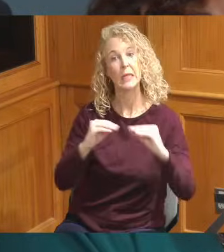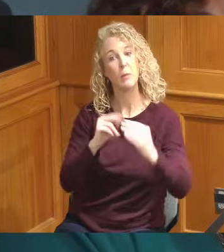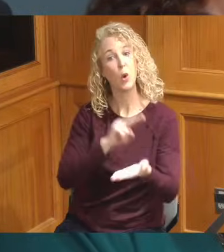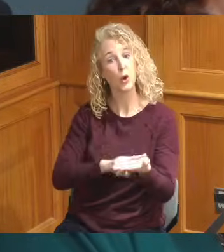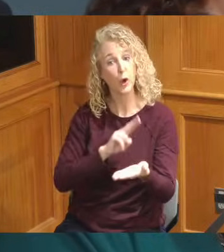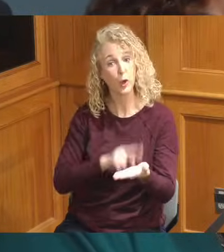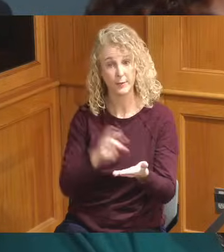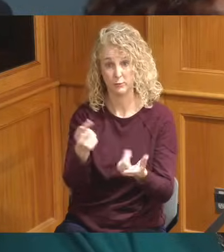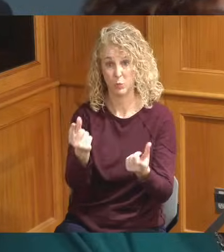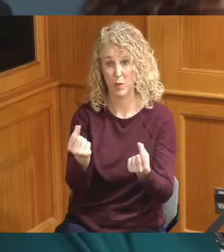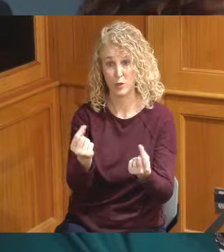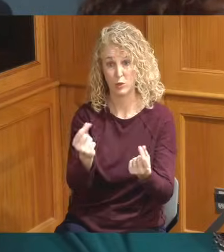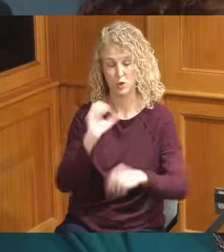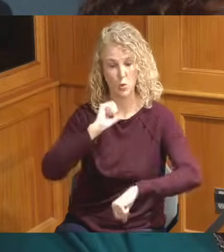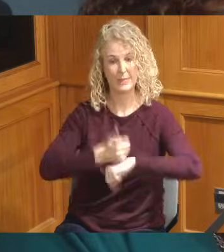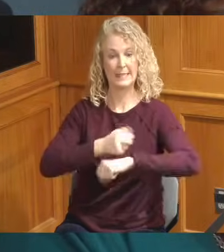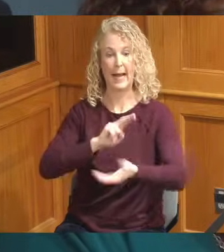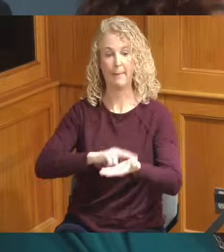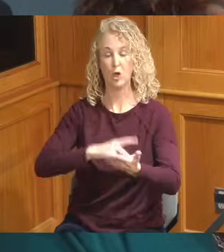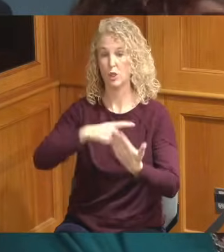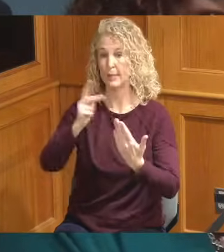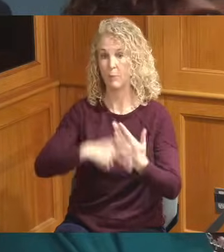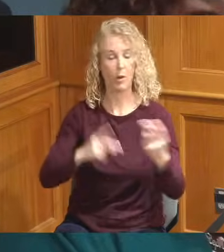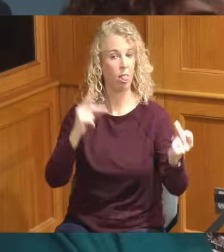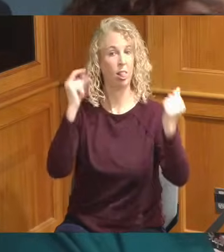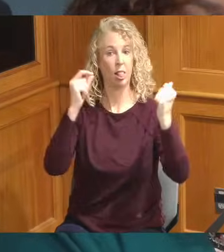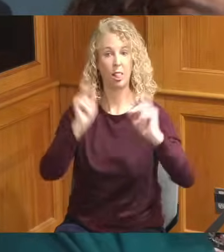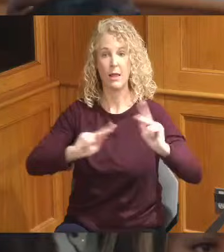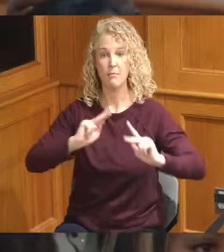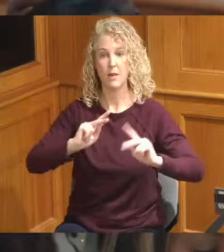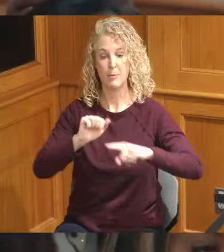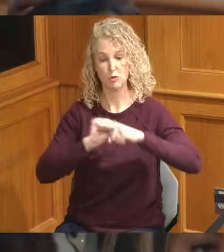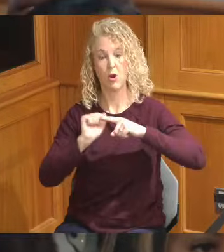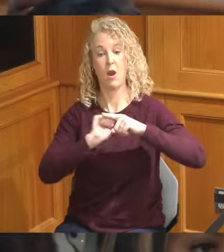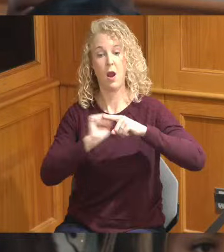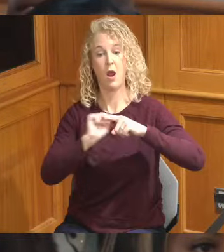and you put together a nursing program. We were able to get people we were able to help fund it,